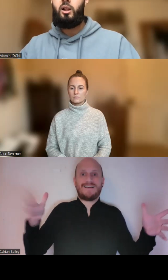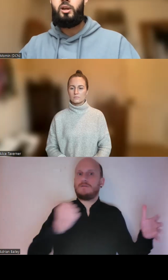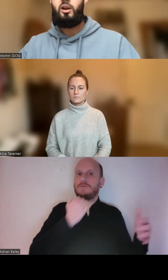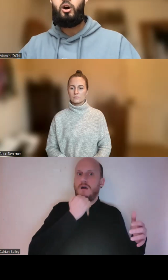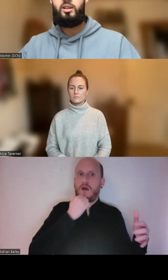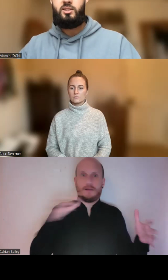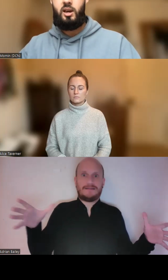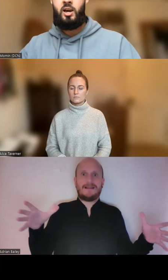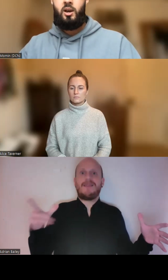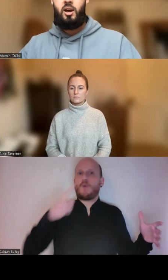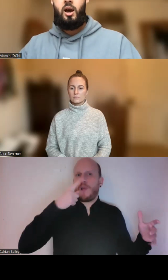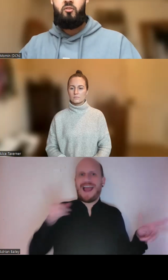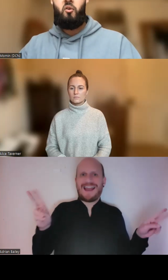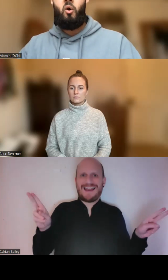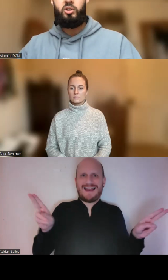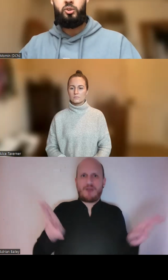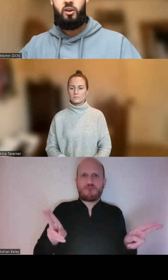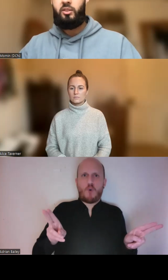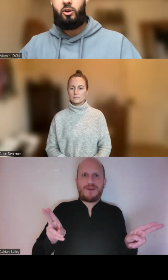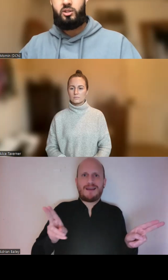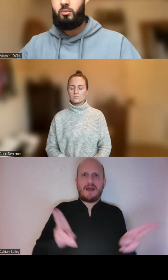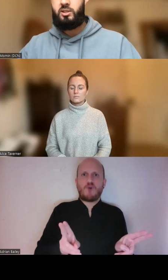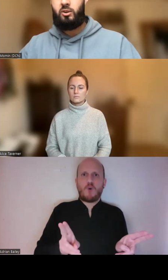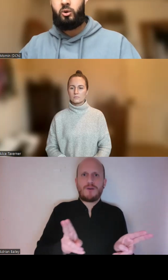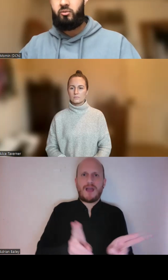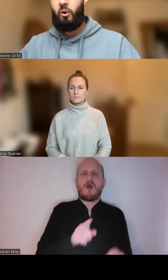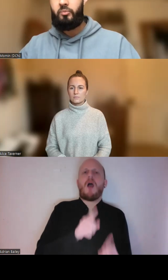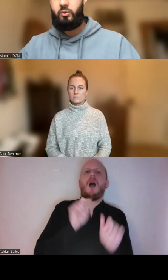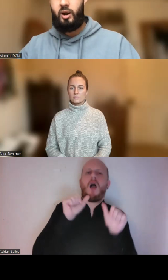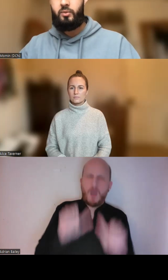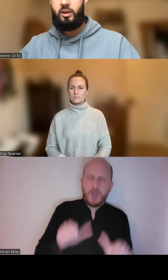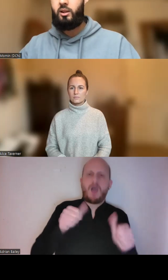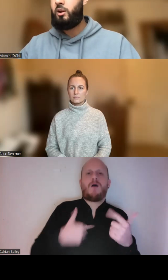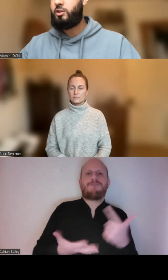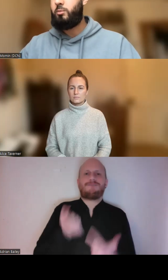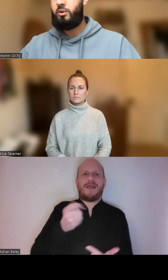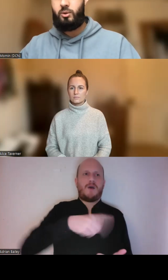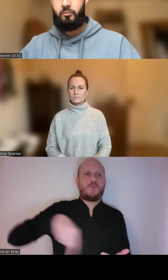and it'll be a lot easier for you to find the customers that you're looking for and it'll be a lot cheaper as well.